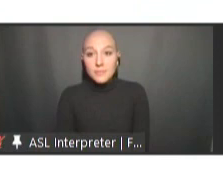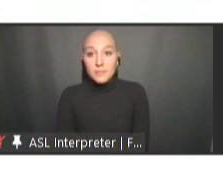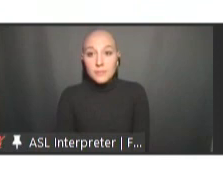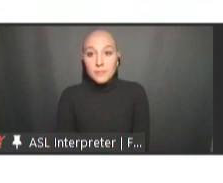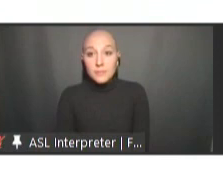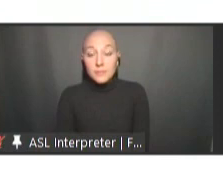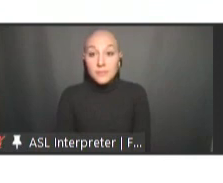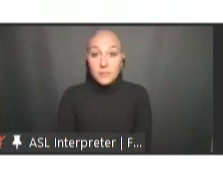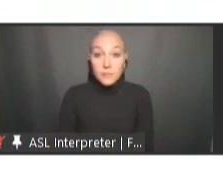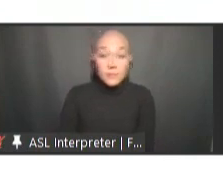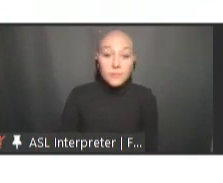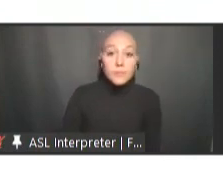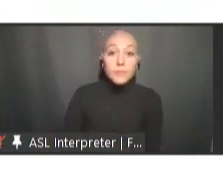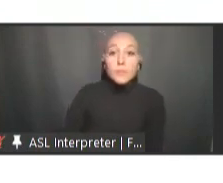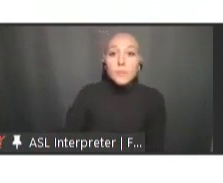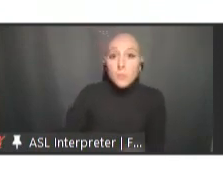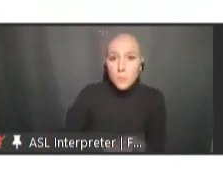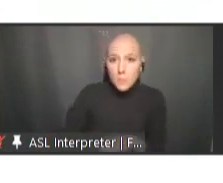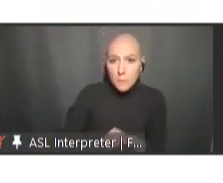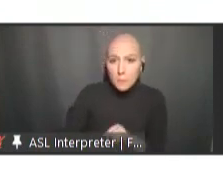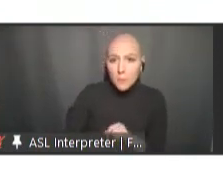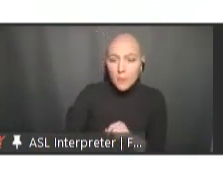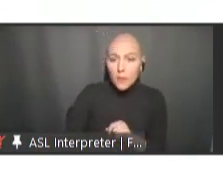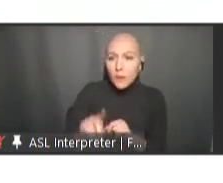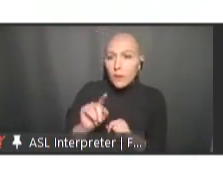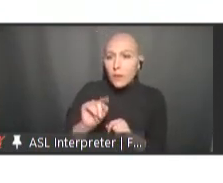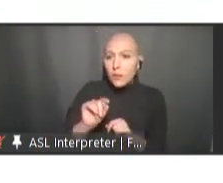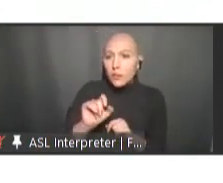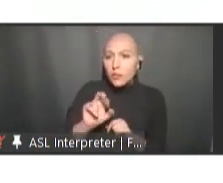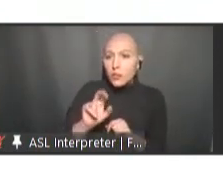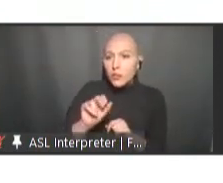She is. Theresa, can you dial Star-6? Theresa Wrangham: